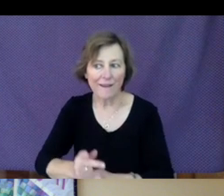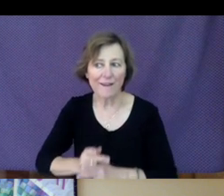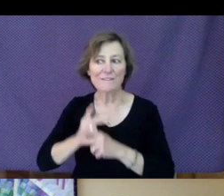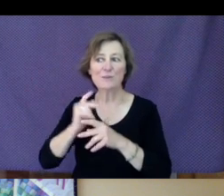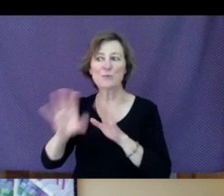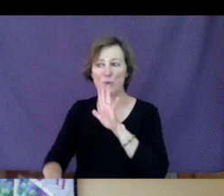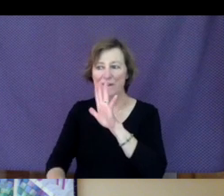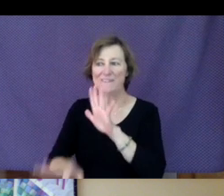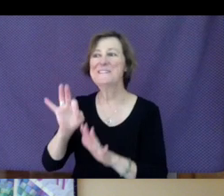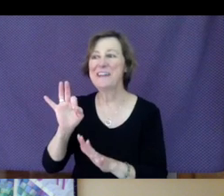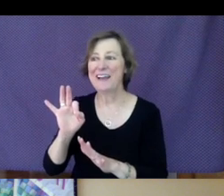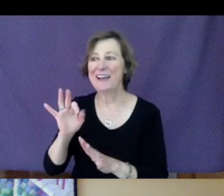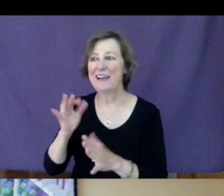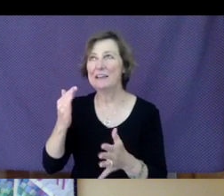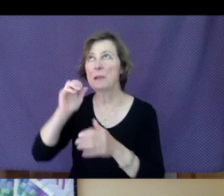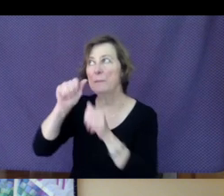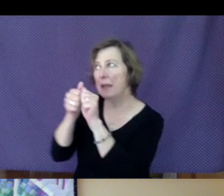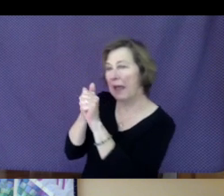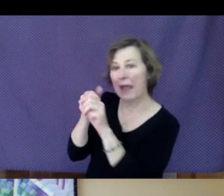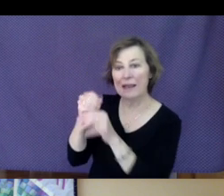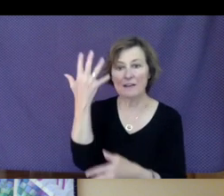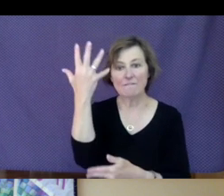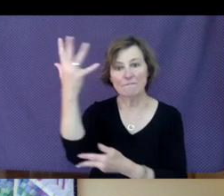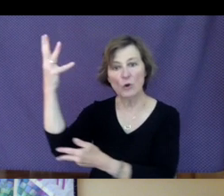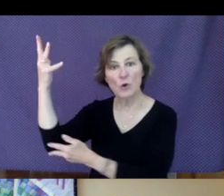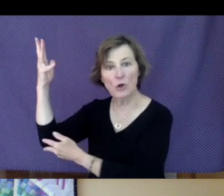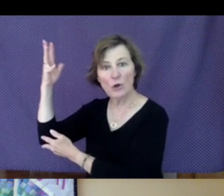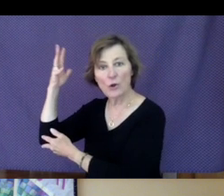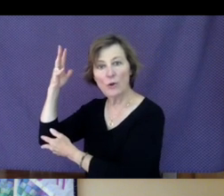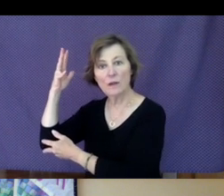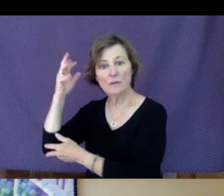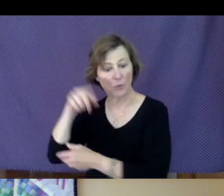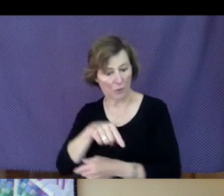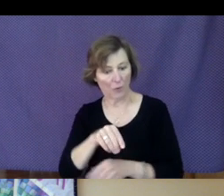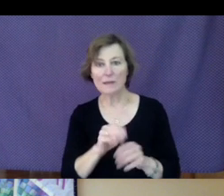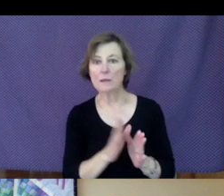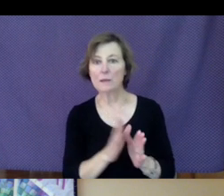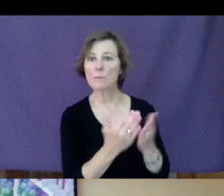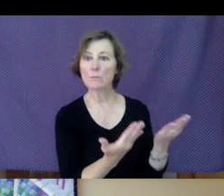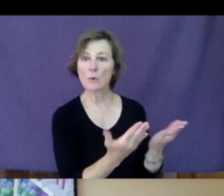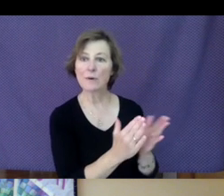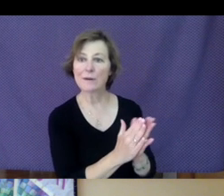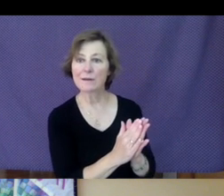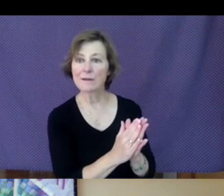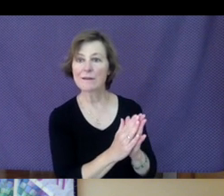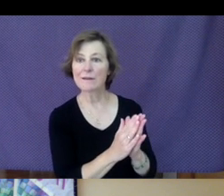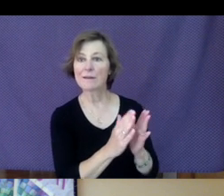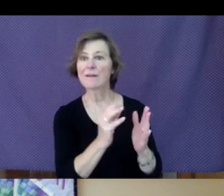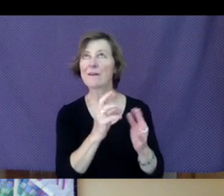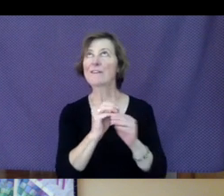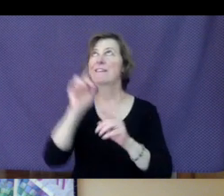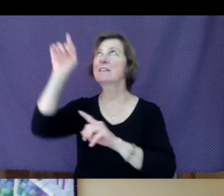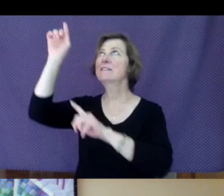It may hide in a forest or a book in the stars or in the love of a friend